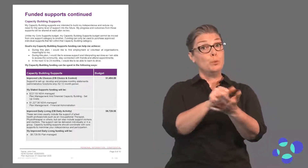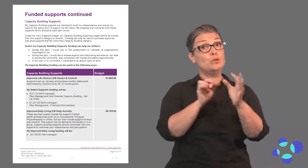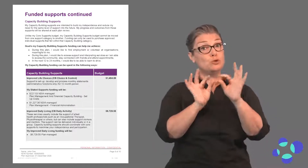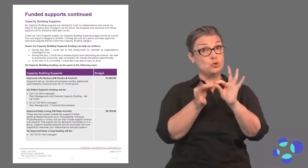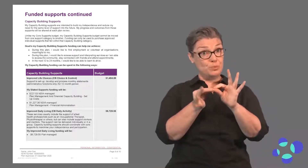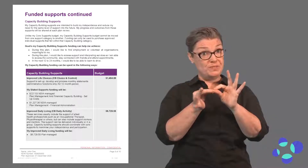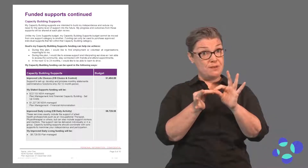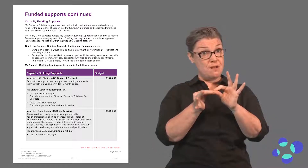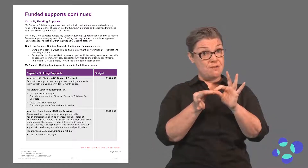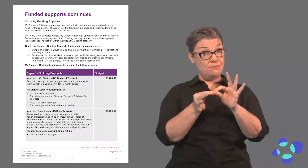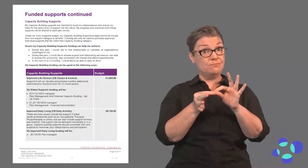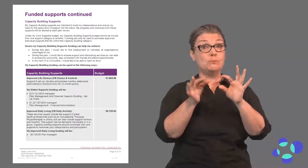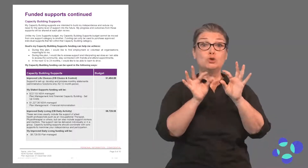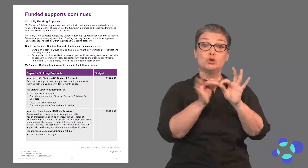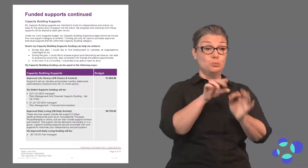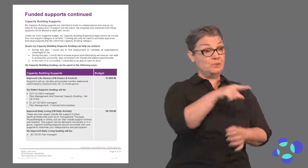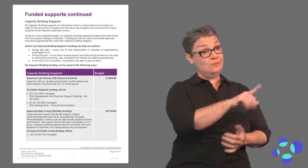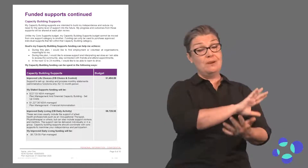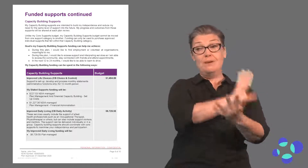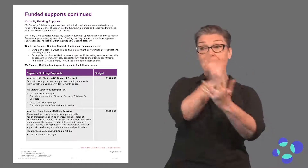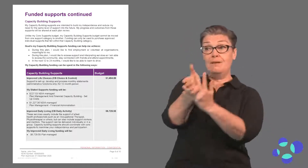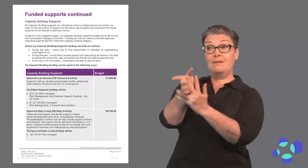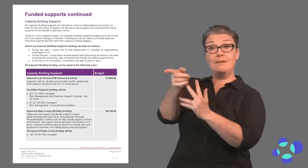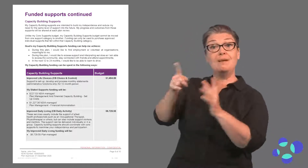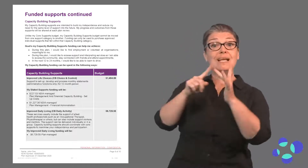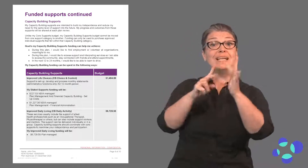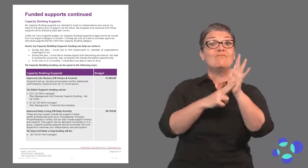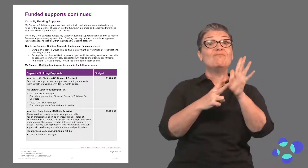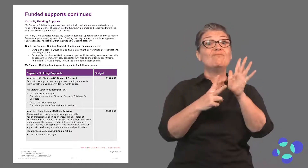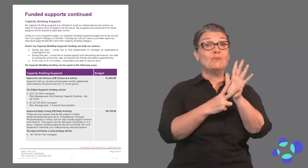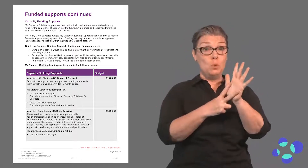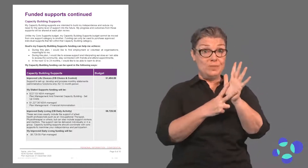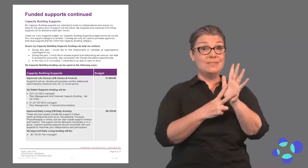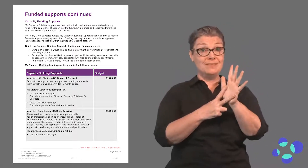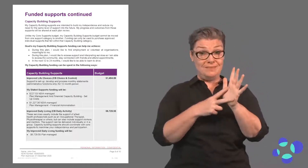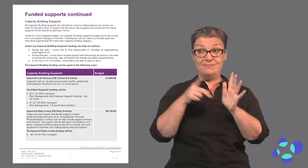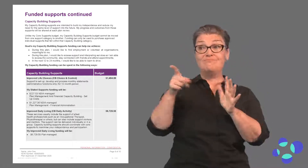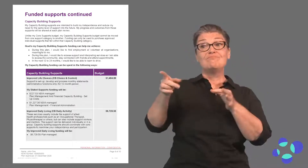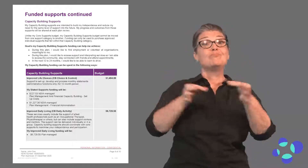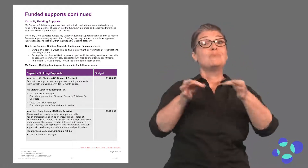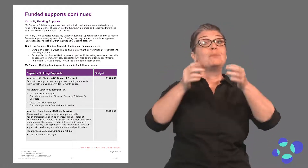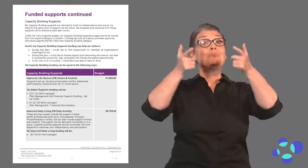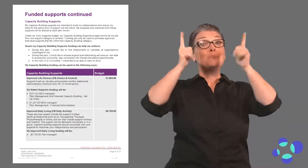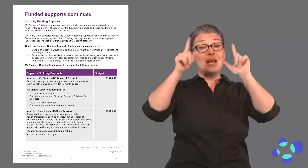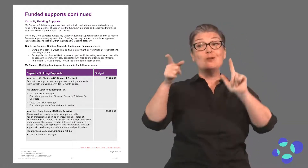For example, you book an interpreter. The interpreter sends an invoice to the Plan Manager.